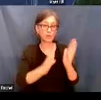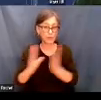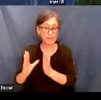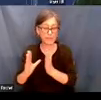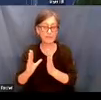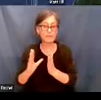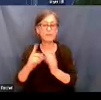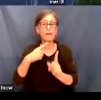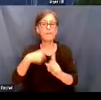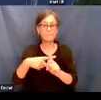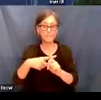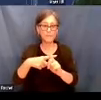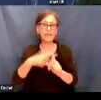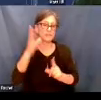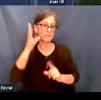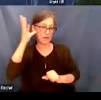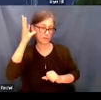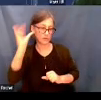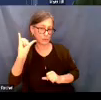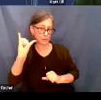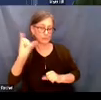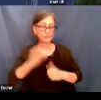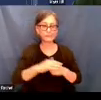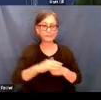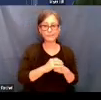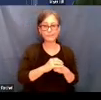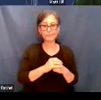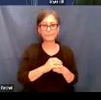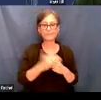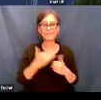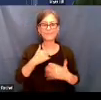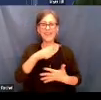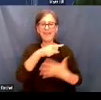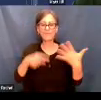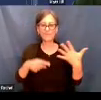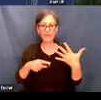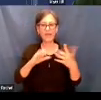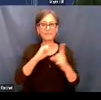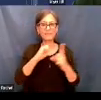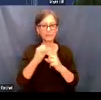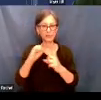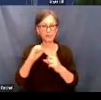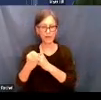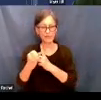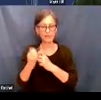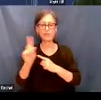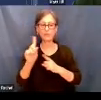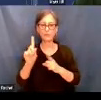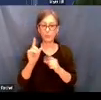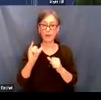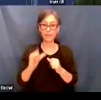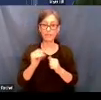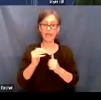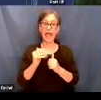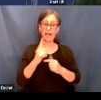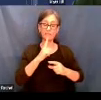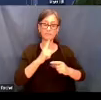addition to parents. There are five circumstances in which the procedural safeguards shall be